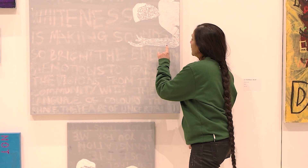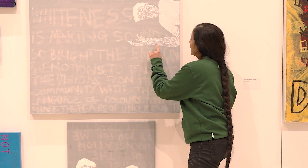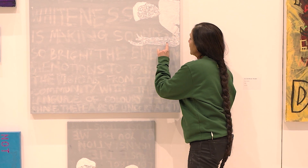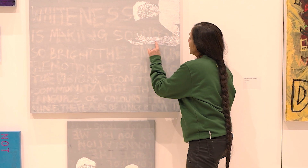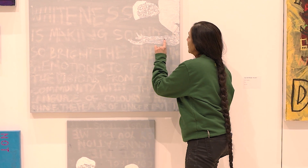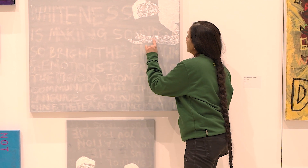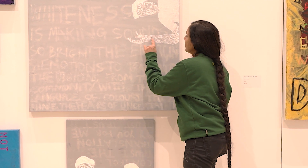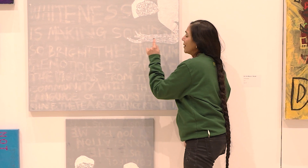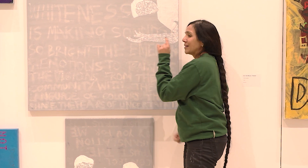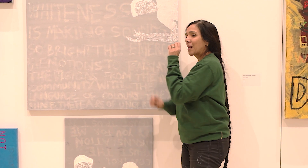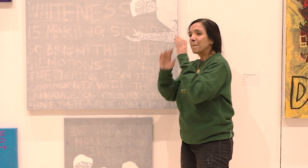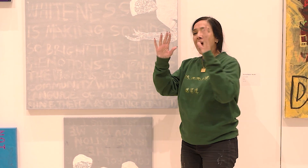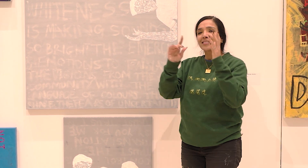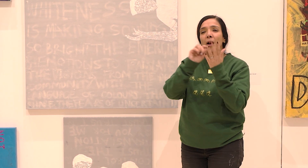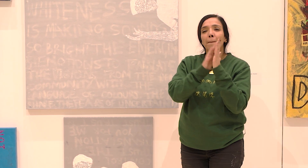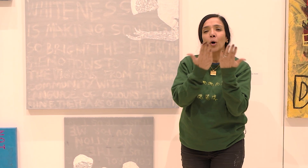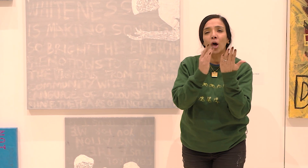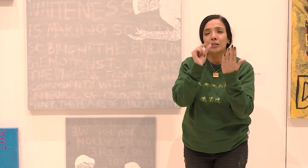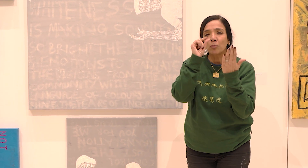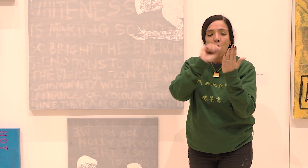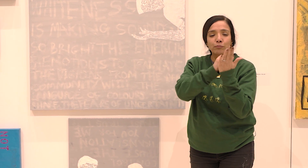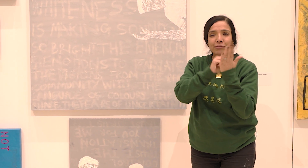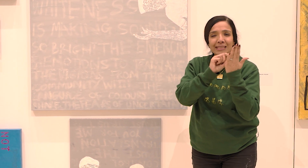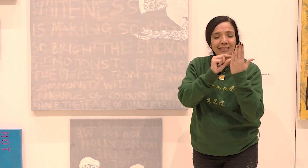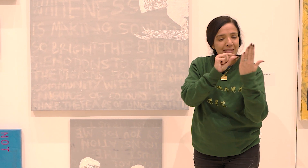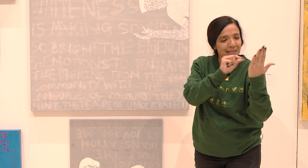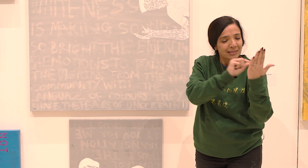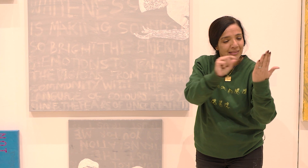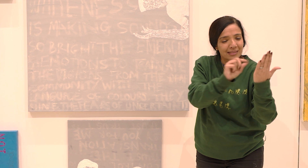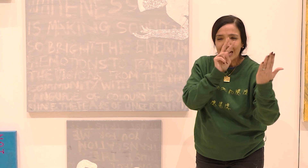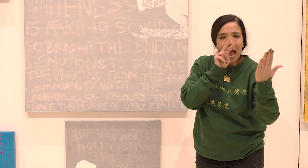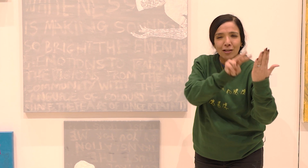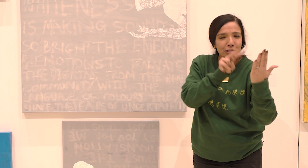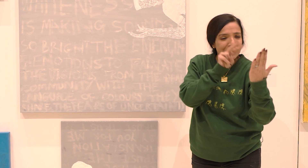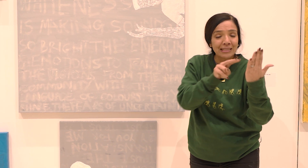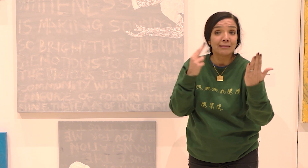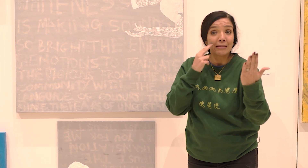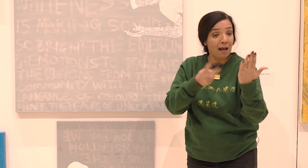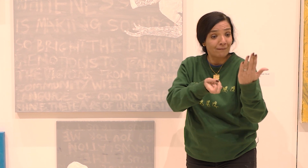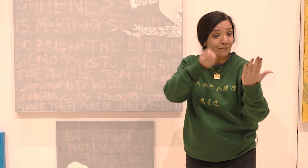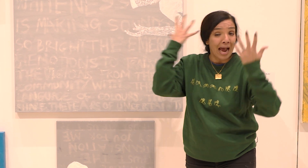so, these lines here are about the small print in books where they can't read the words.